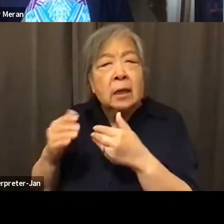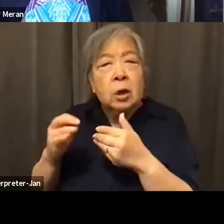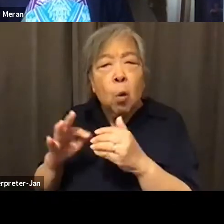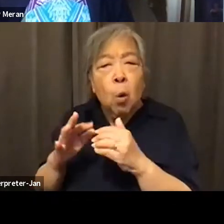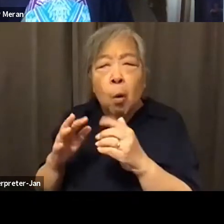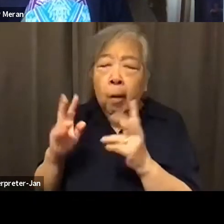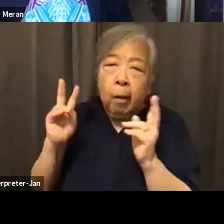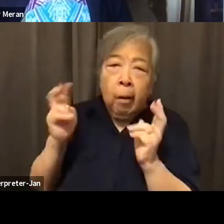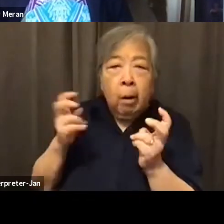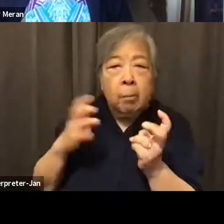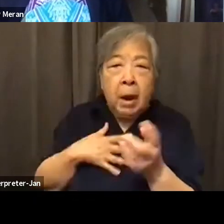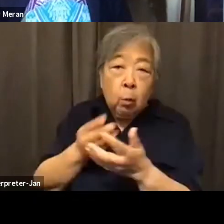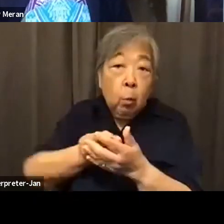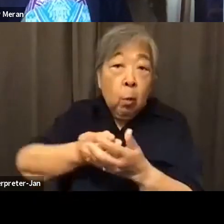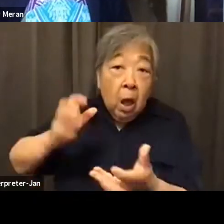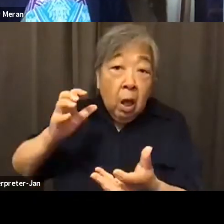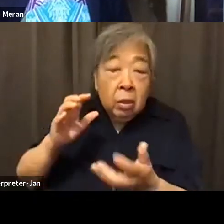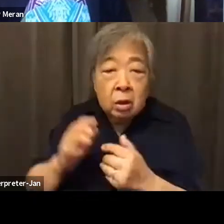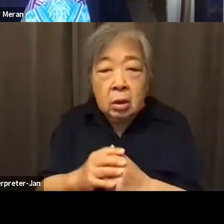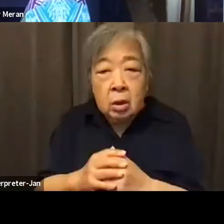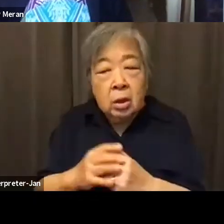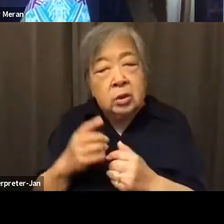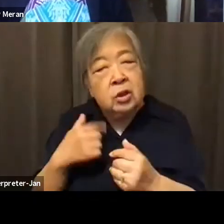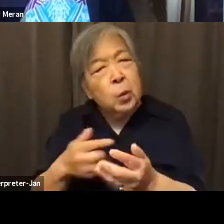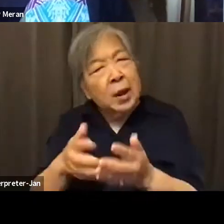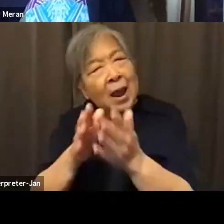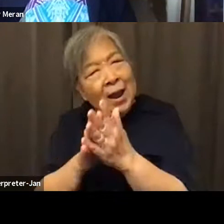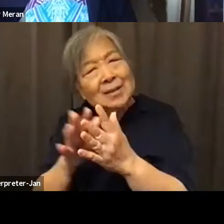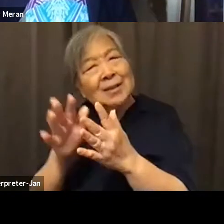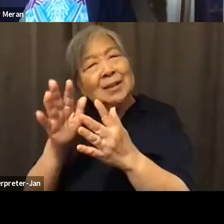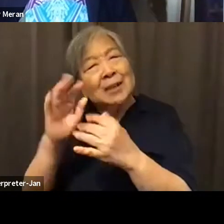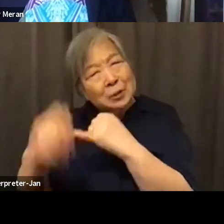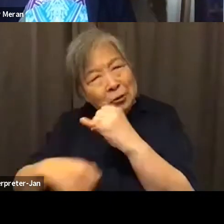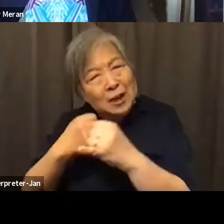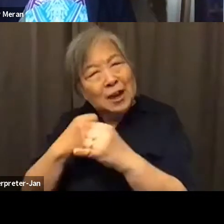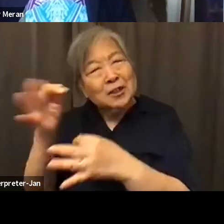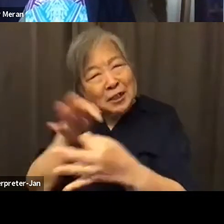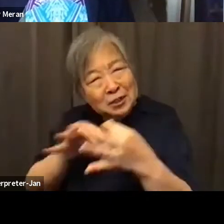So that's why we asked international exchange alumni with disabilities to reflect on